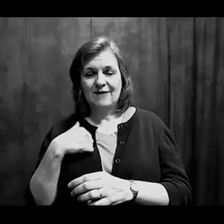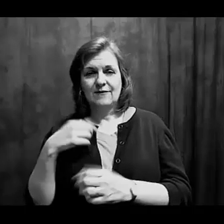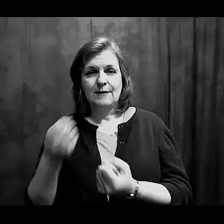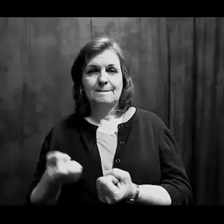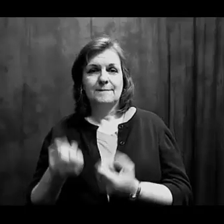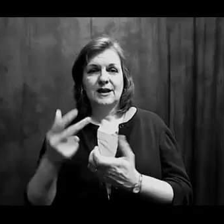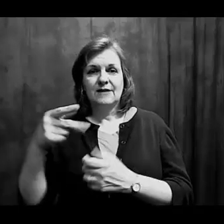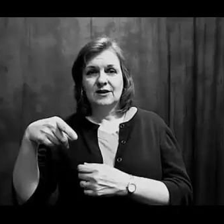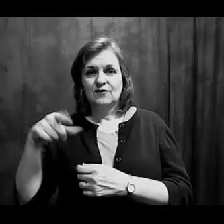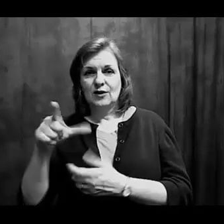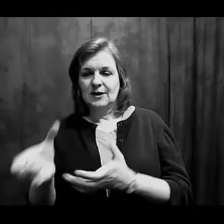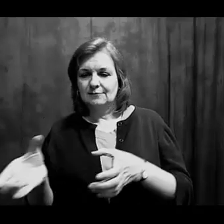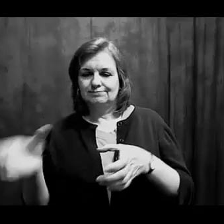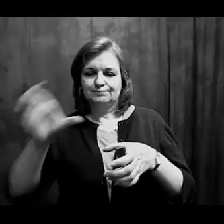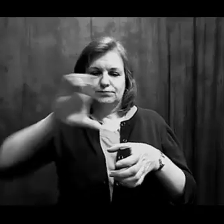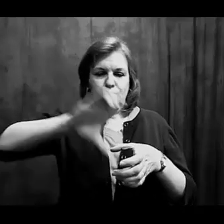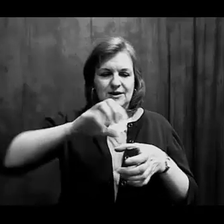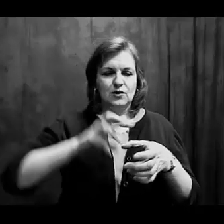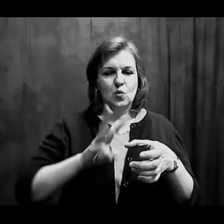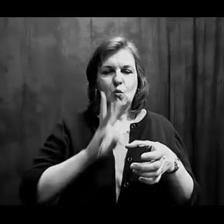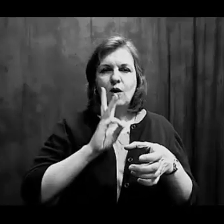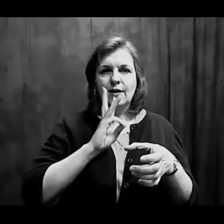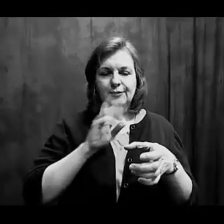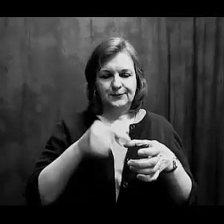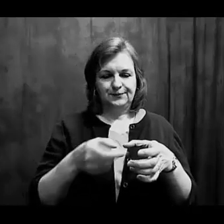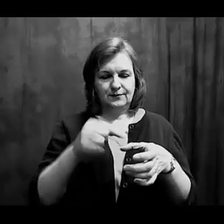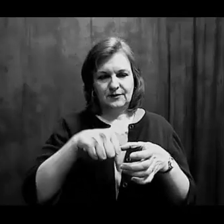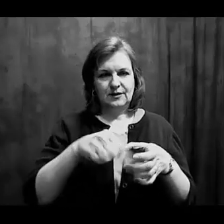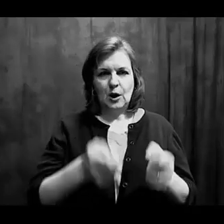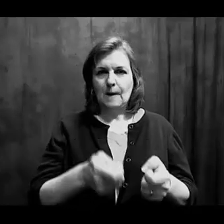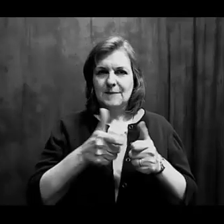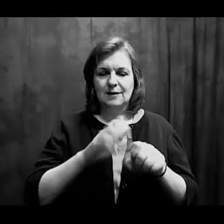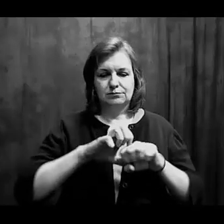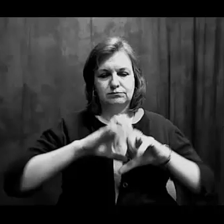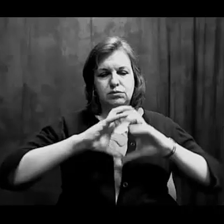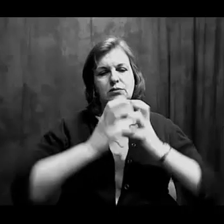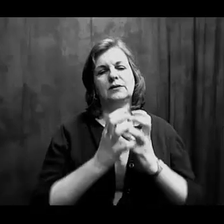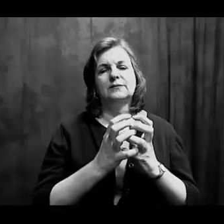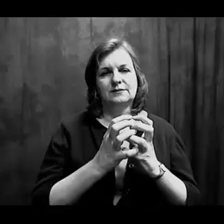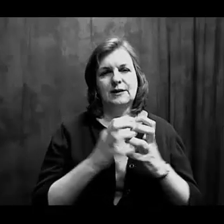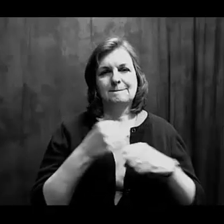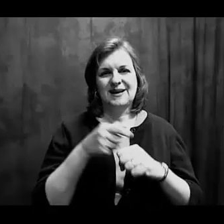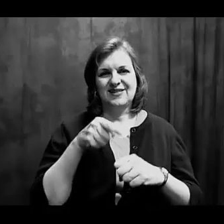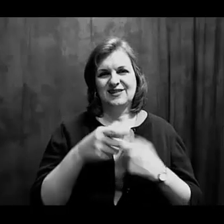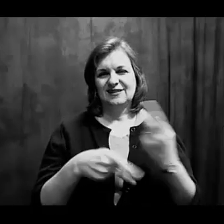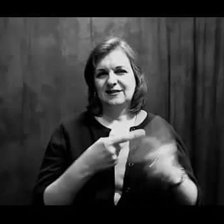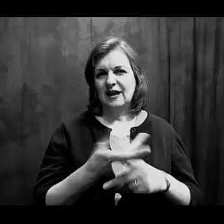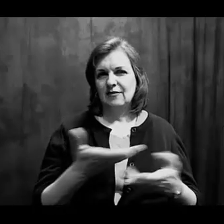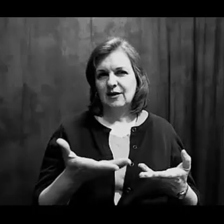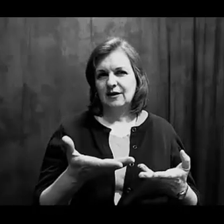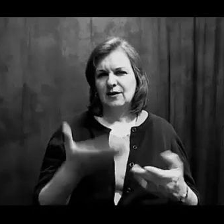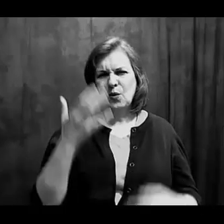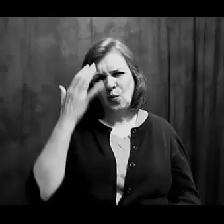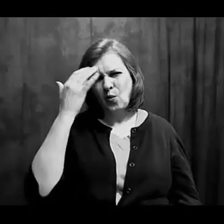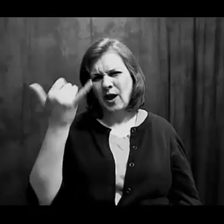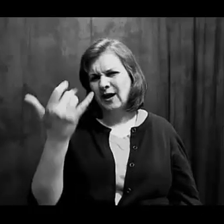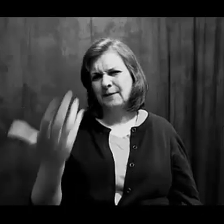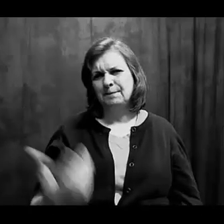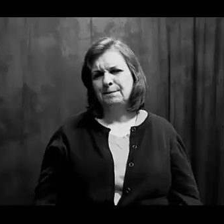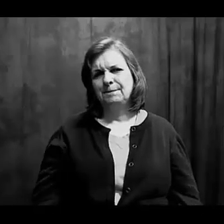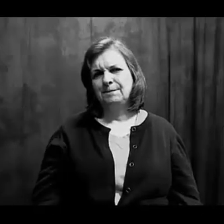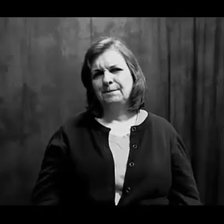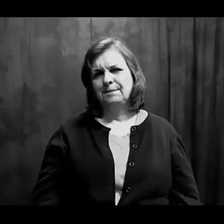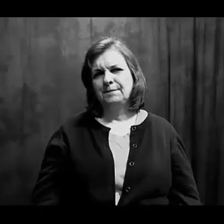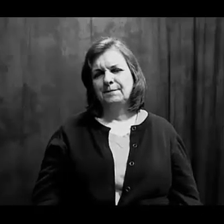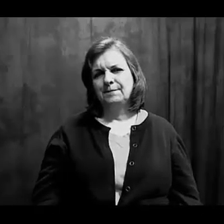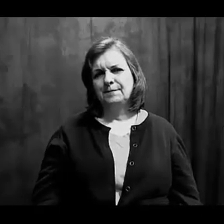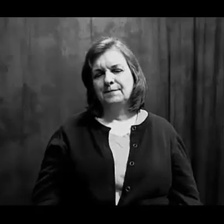a whole bunch of phospholipids into a beaker of water it will automatically make these kinds of things